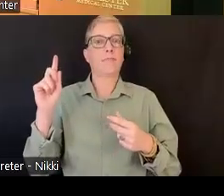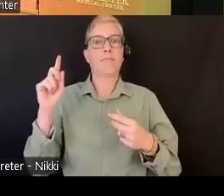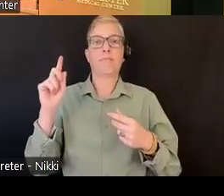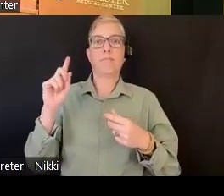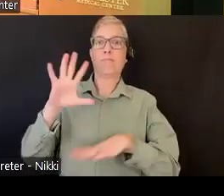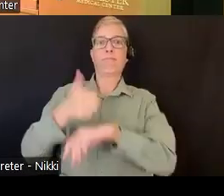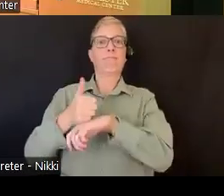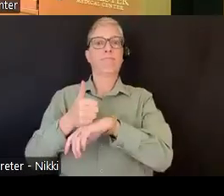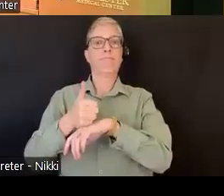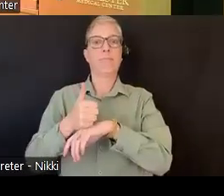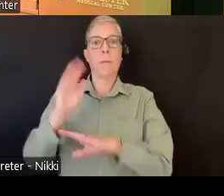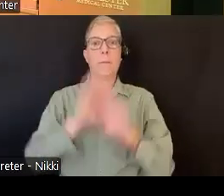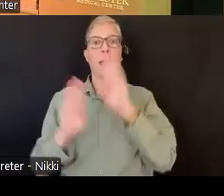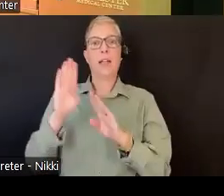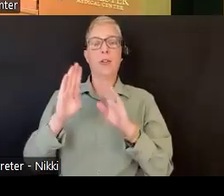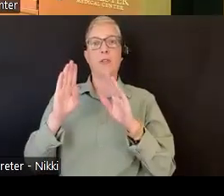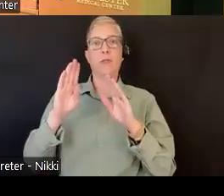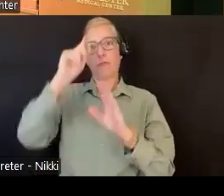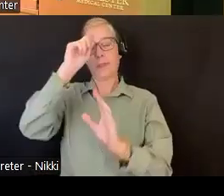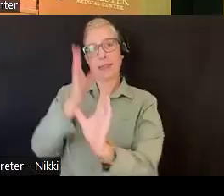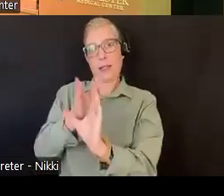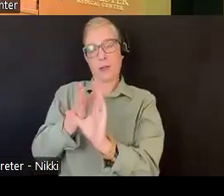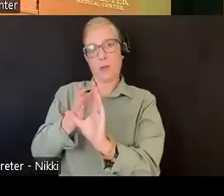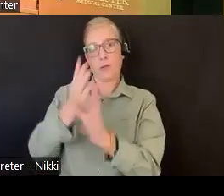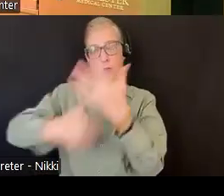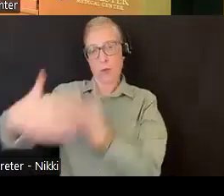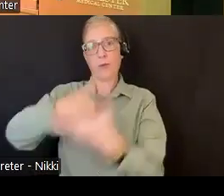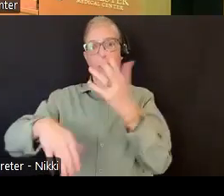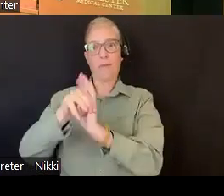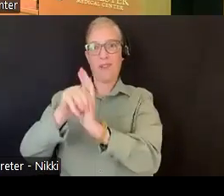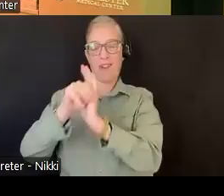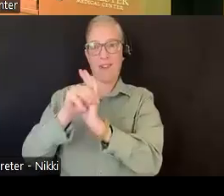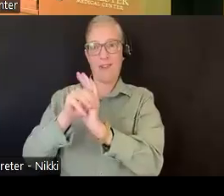um I wanted to start out and just kind of make this a more of a discussion format for just to